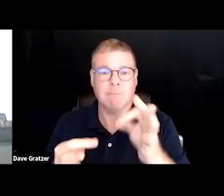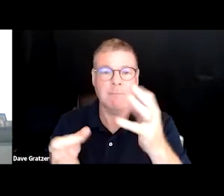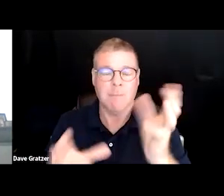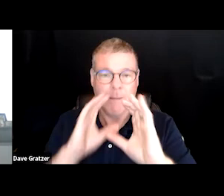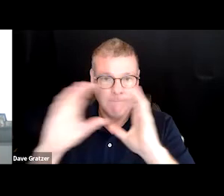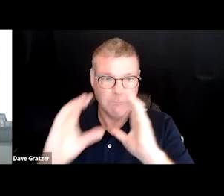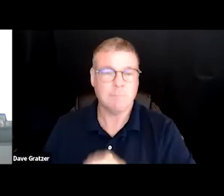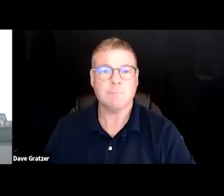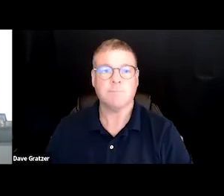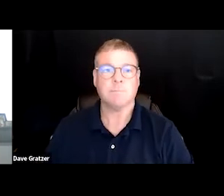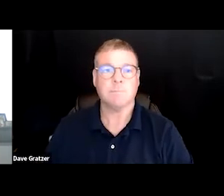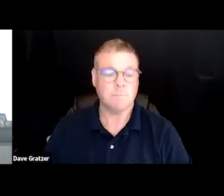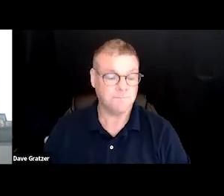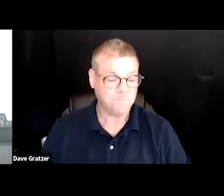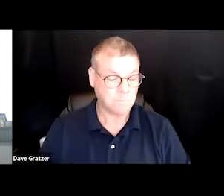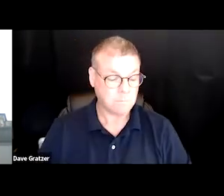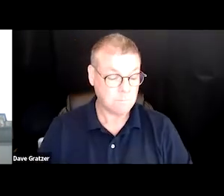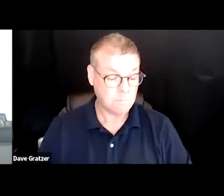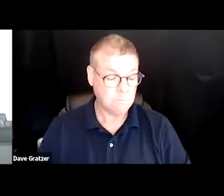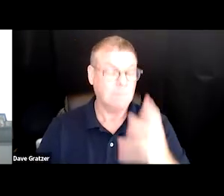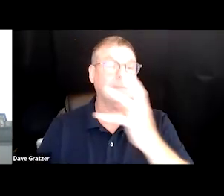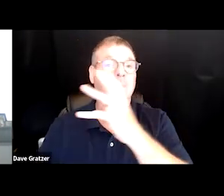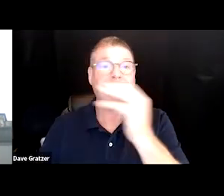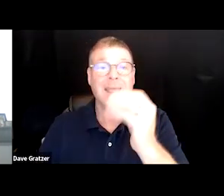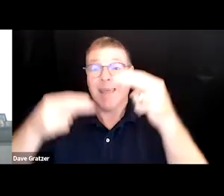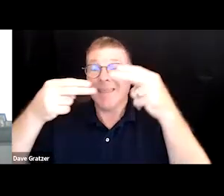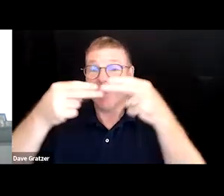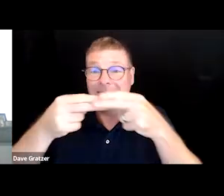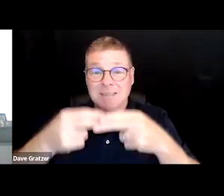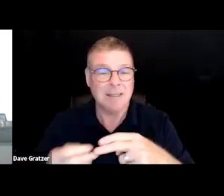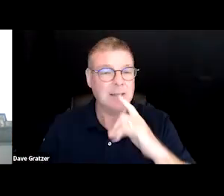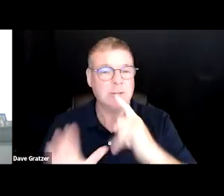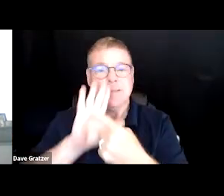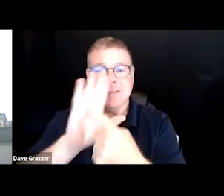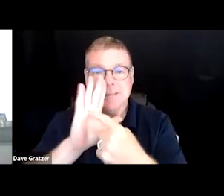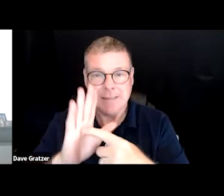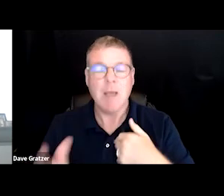And just these next few slides are just examples of the data that we have been able to collect